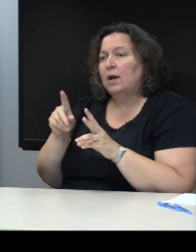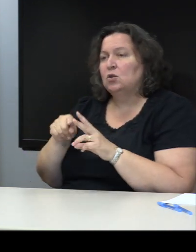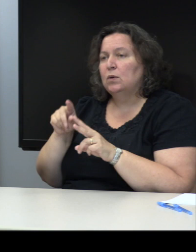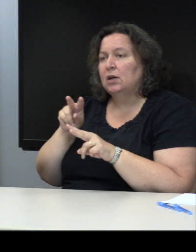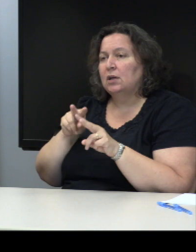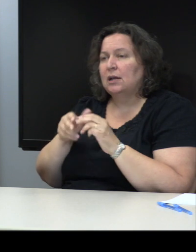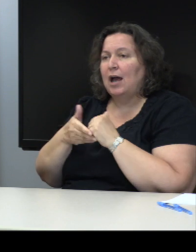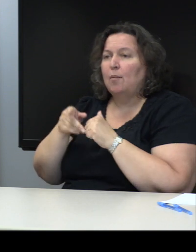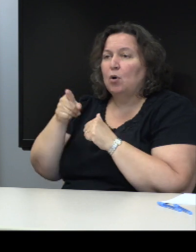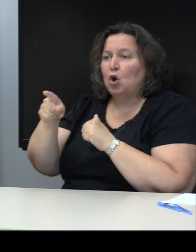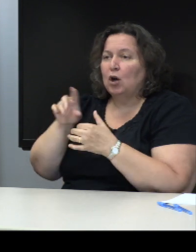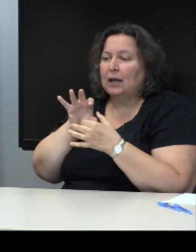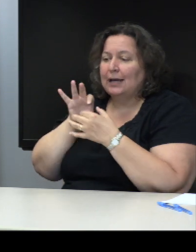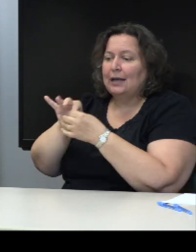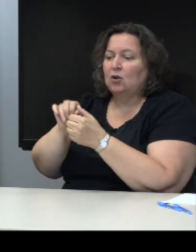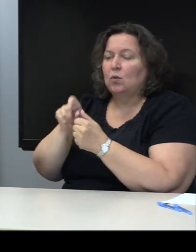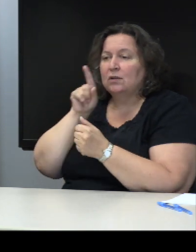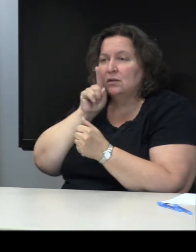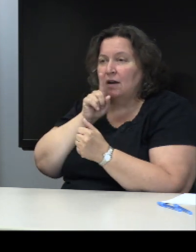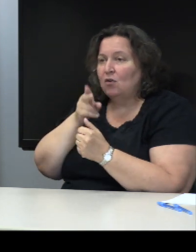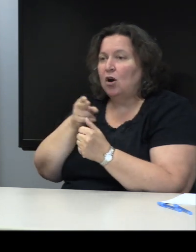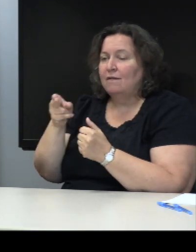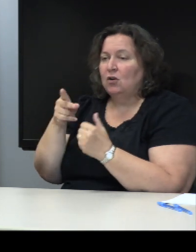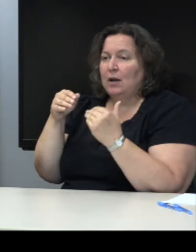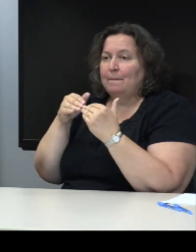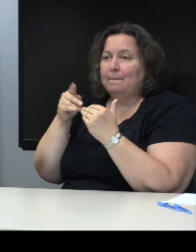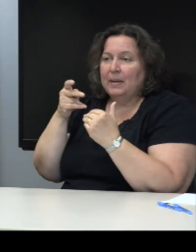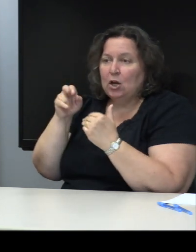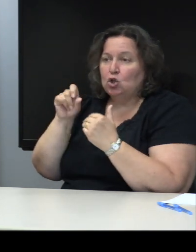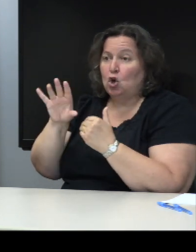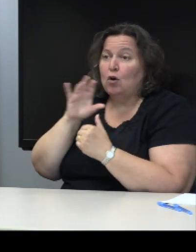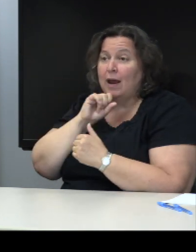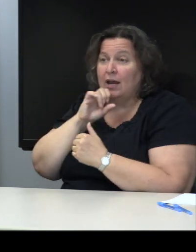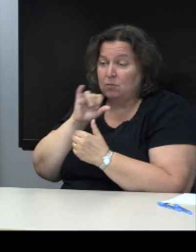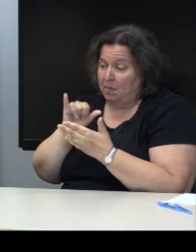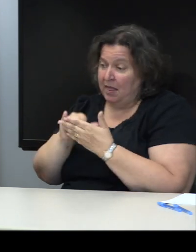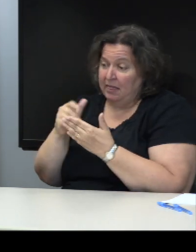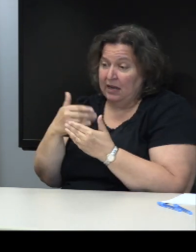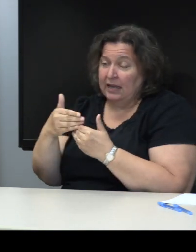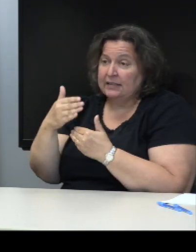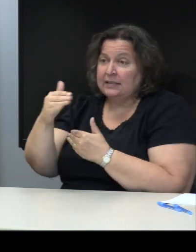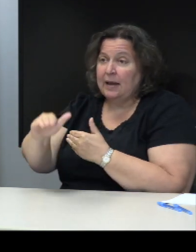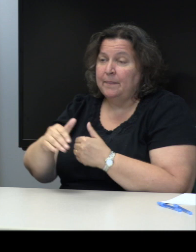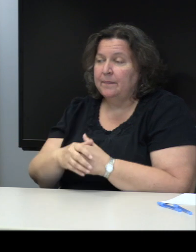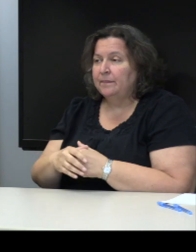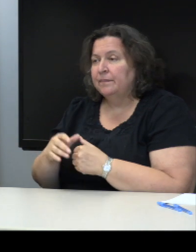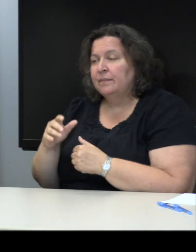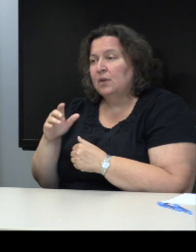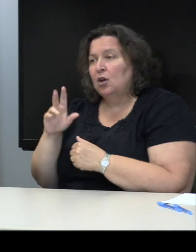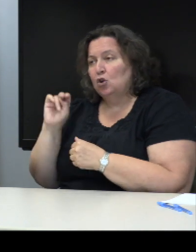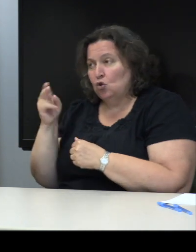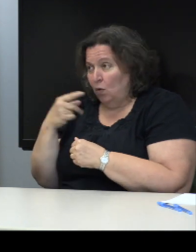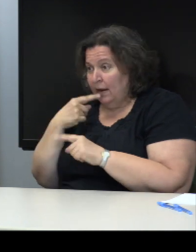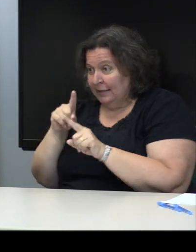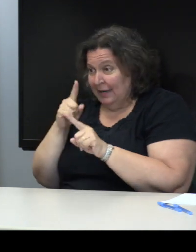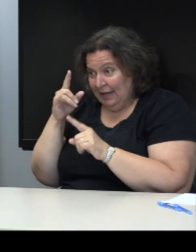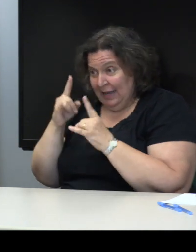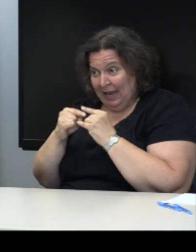with deaf and hard of [Cough] hearing peers her age. is maybe the next step. Norah attended camp, you said, this summer